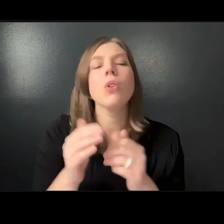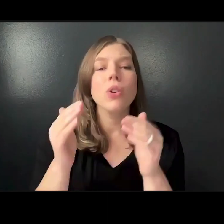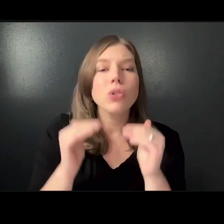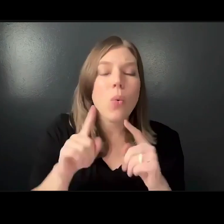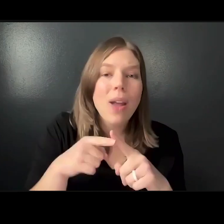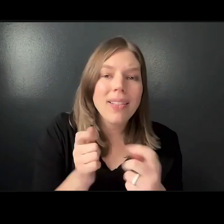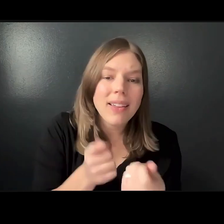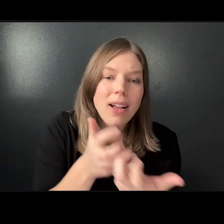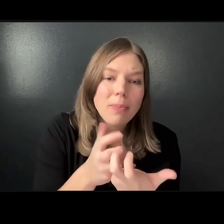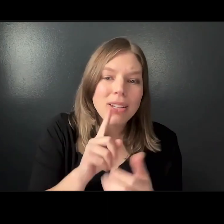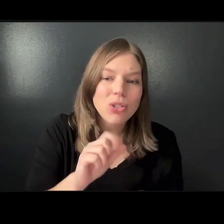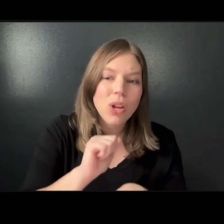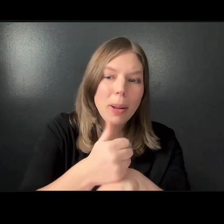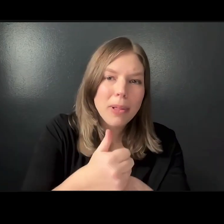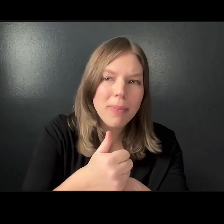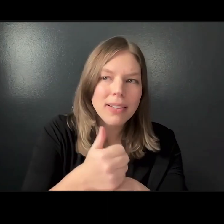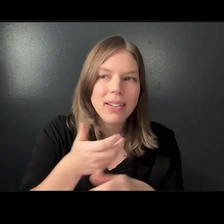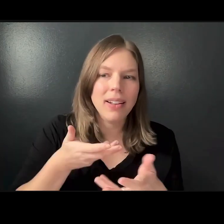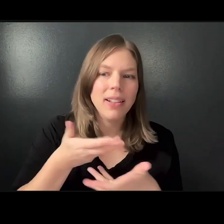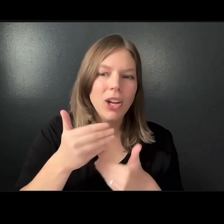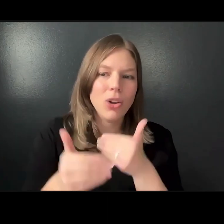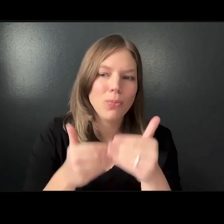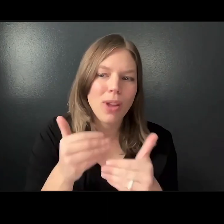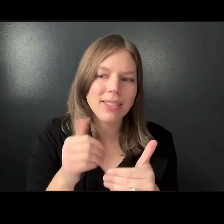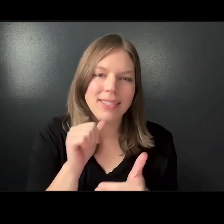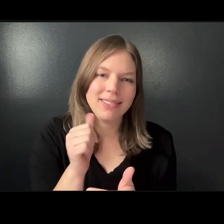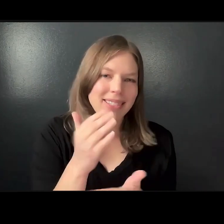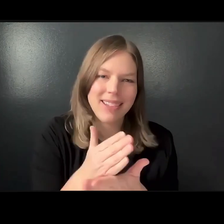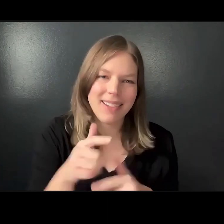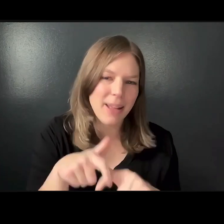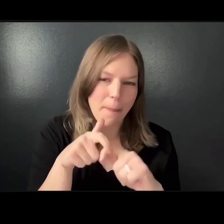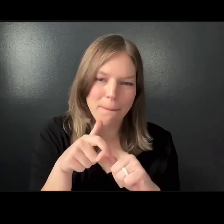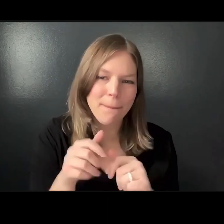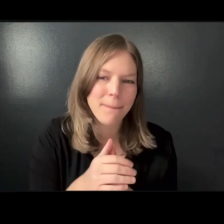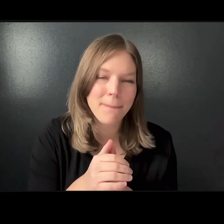When accommodations are implemented, the interactive process does not stop.